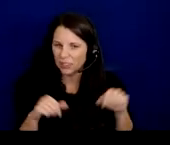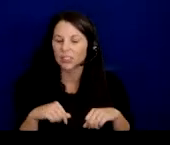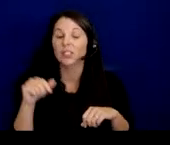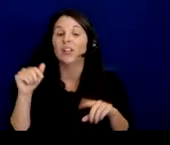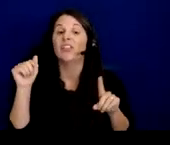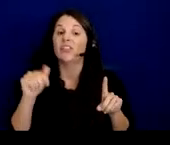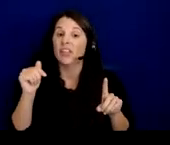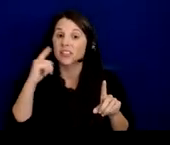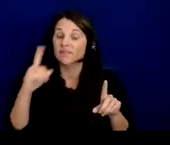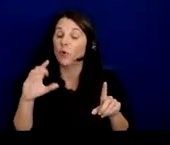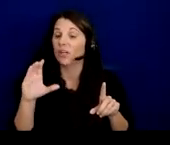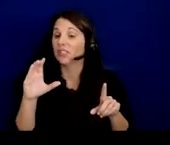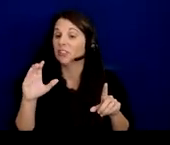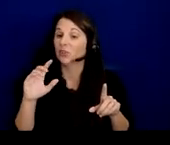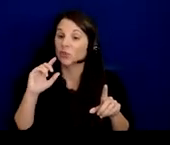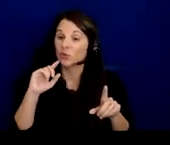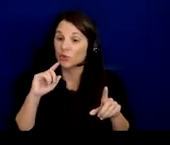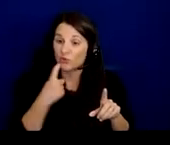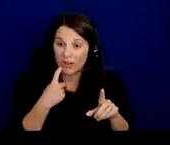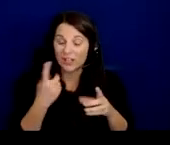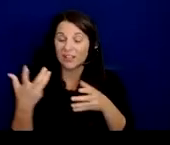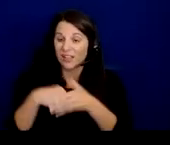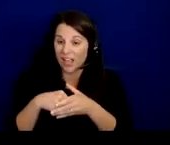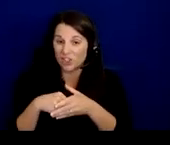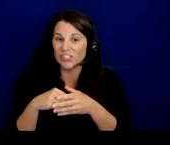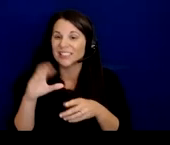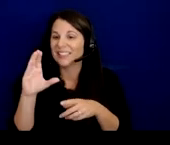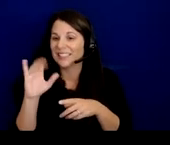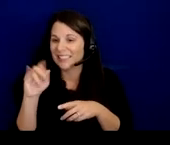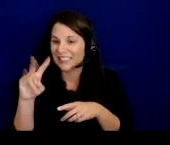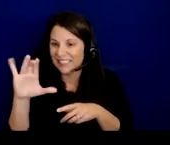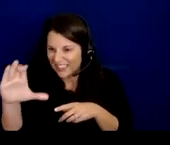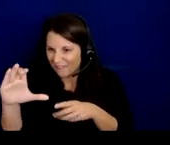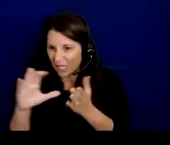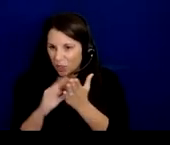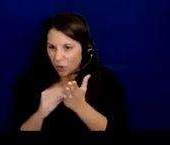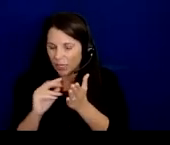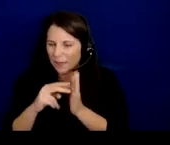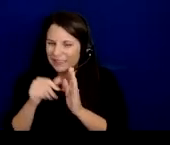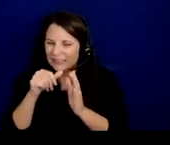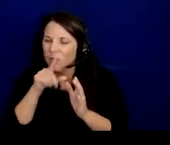civic learning, is shifting away from that hours model to impact, right?